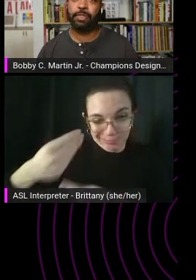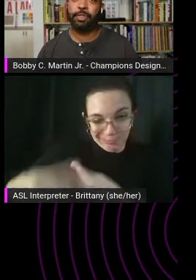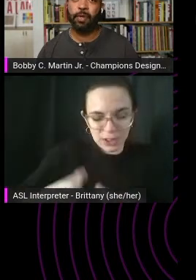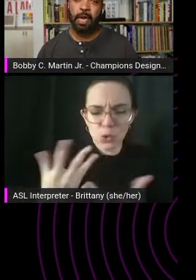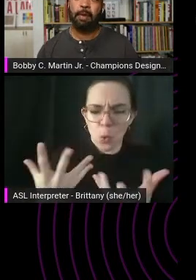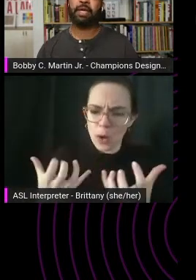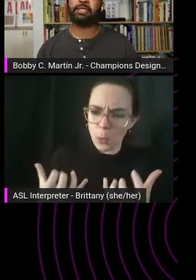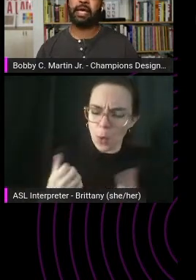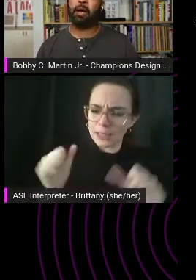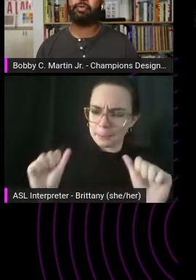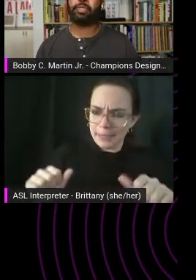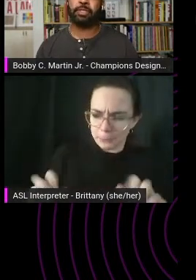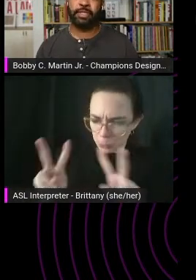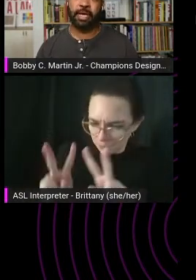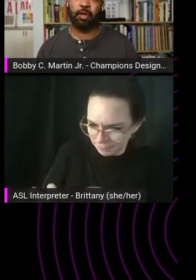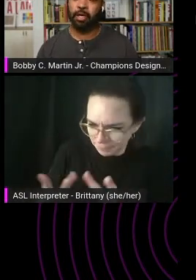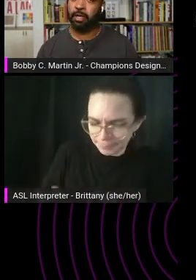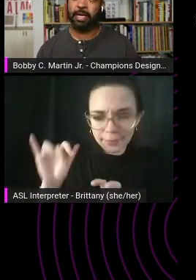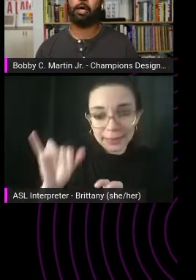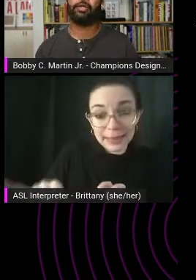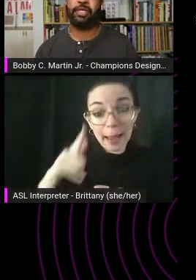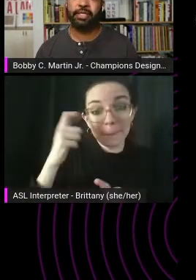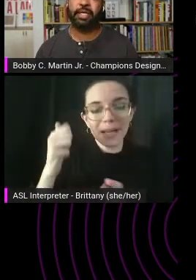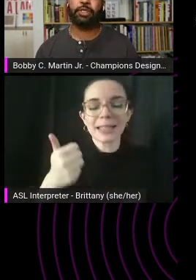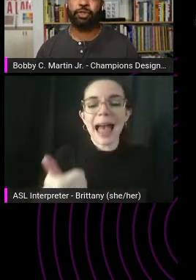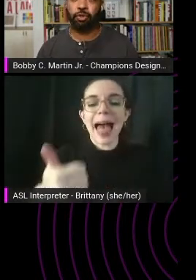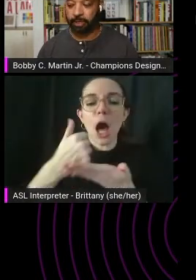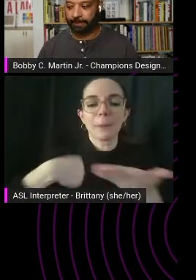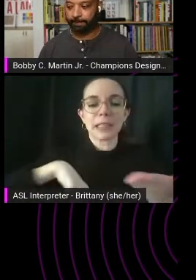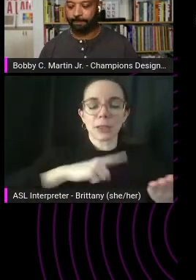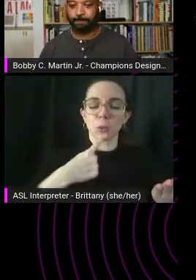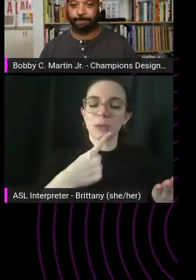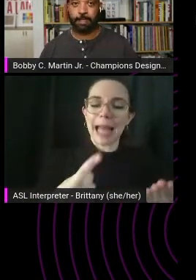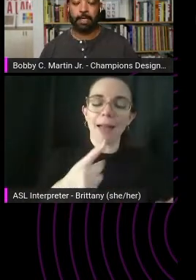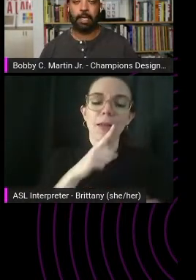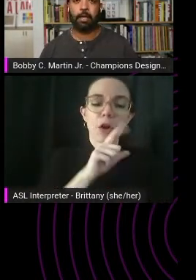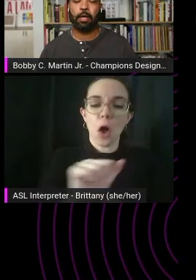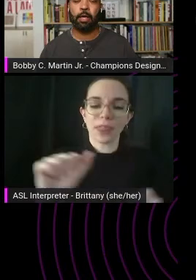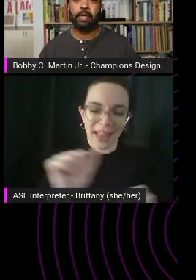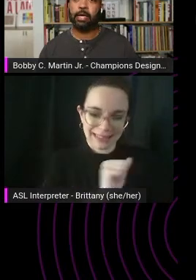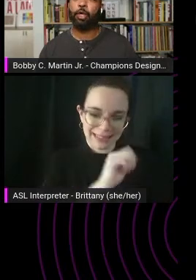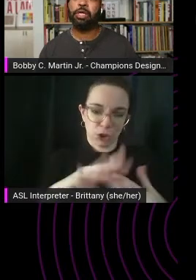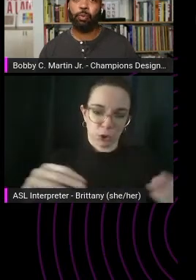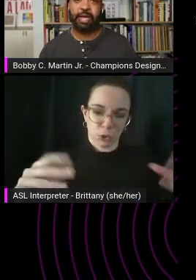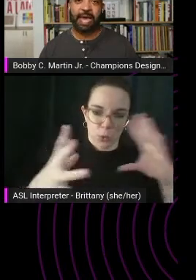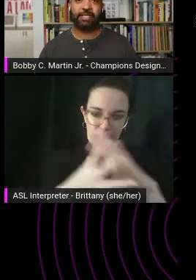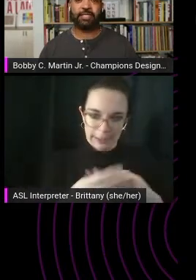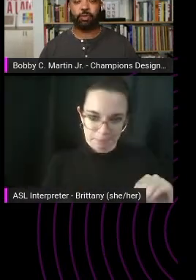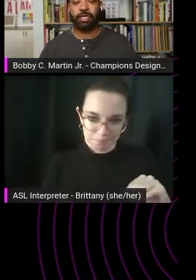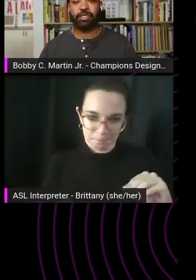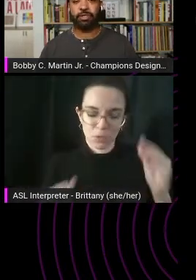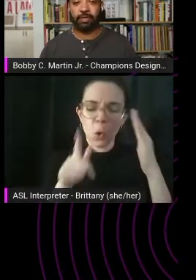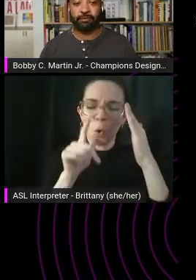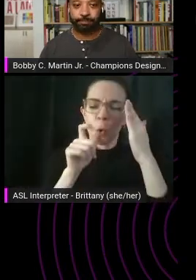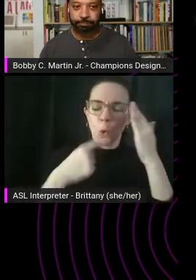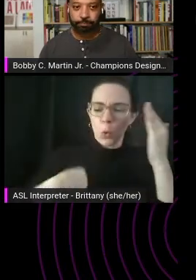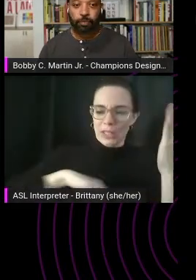into because it helps us to tell an authentic story. Now, who did we ask these questions of?